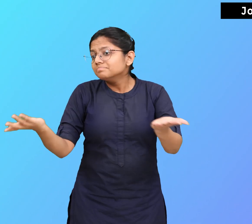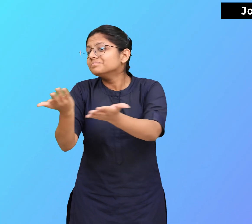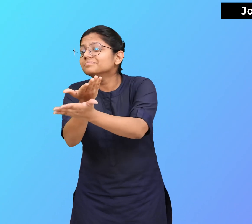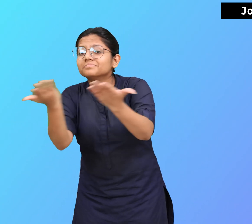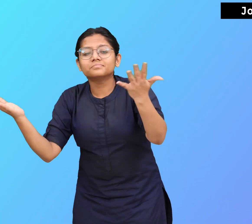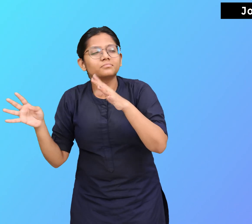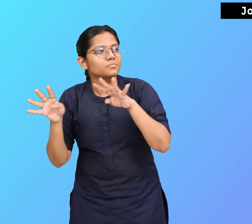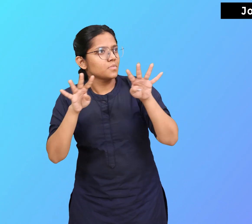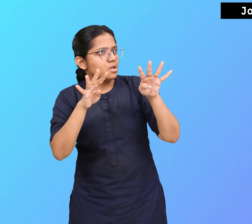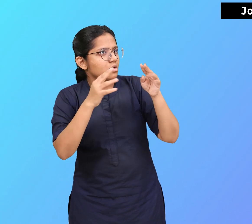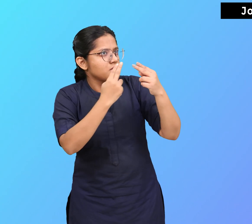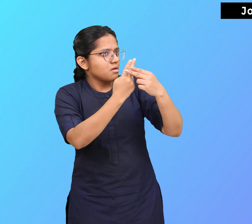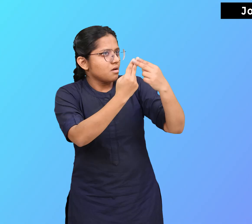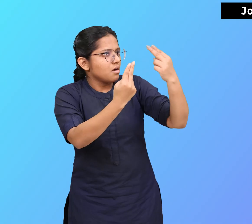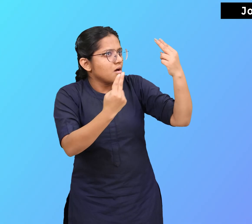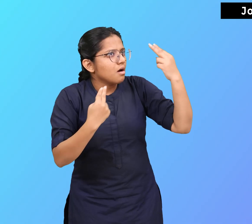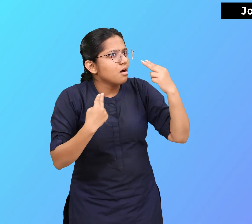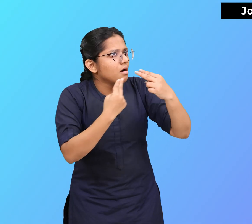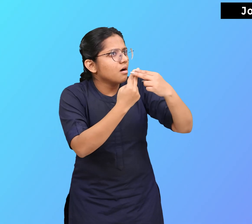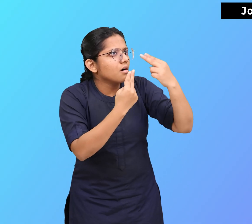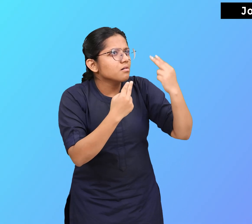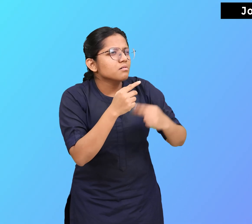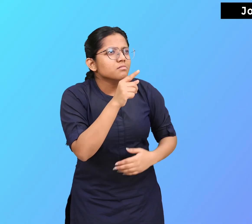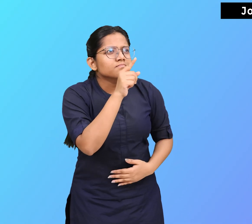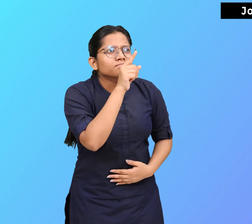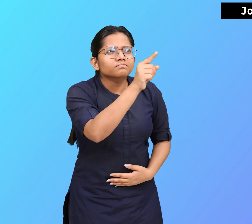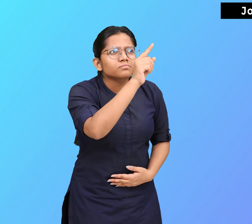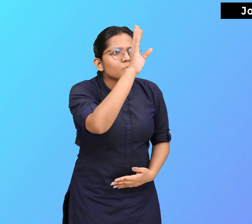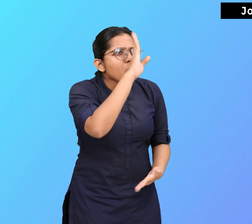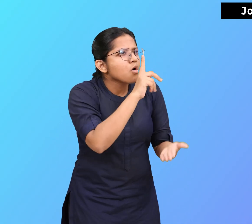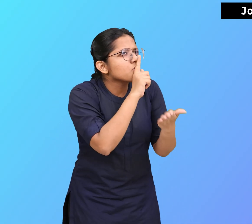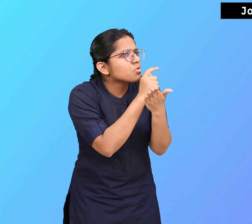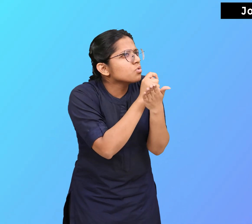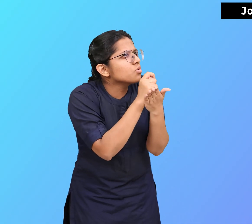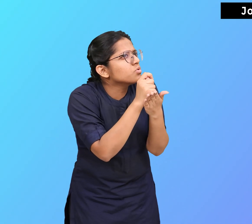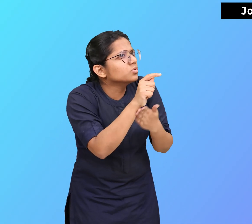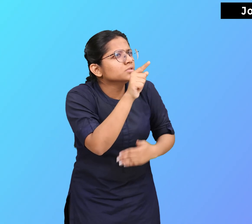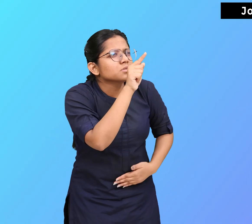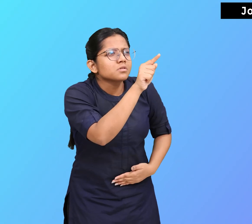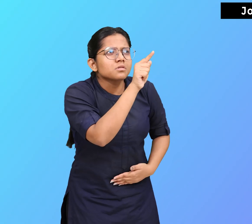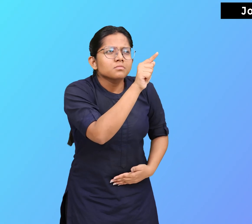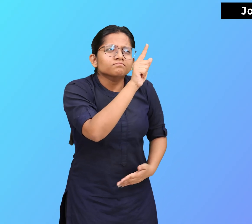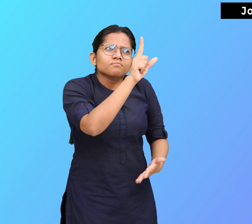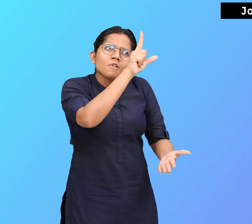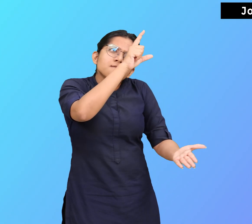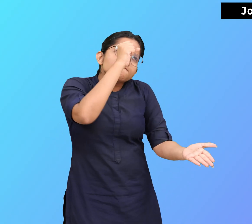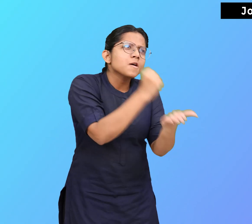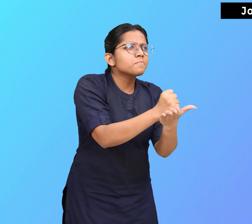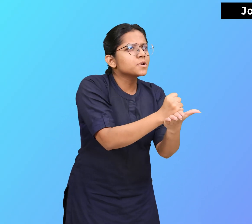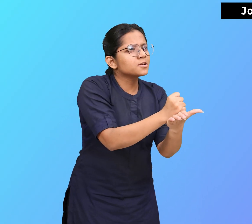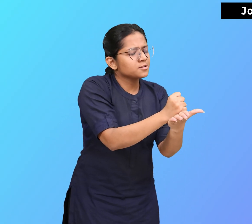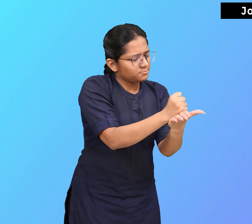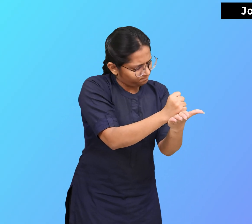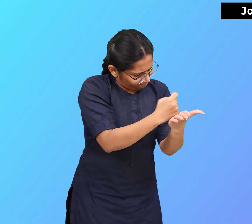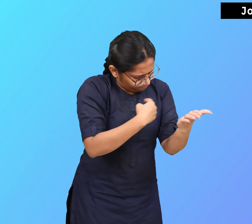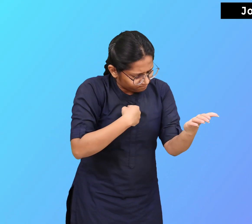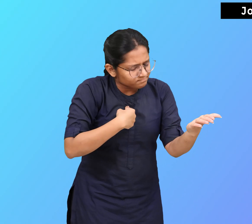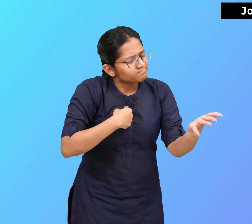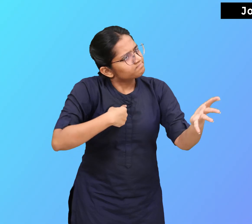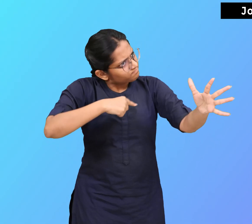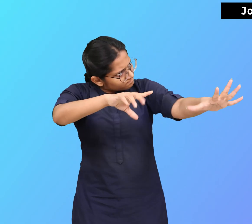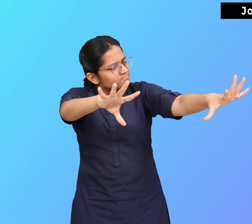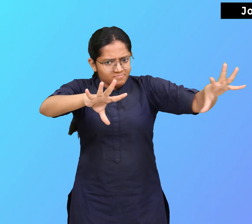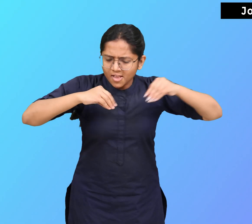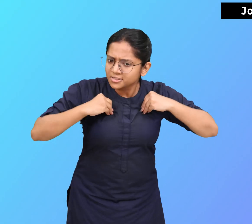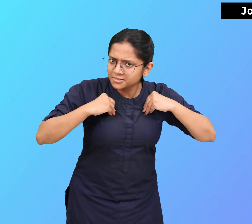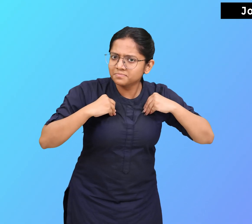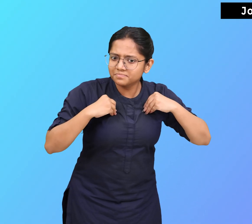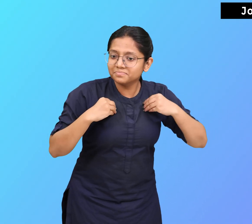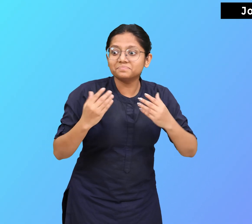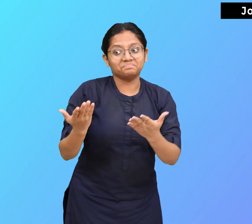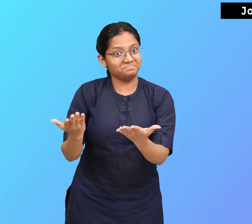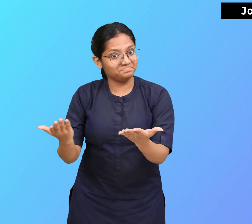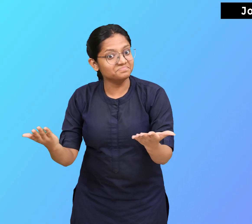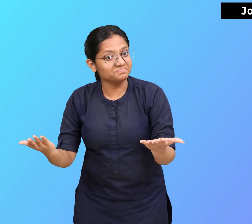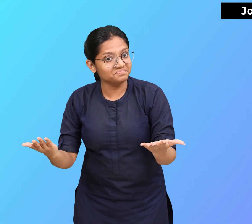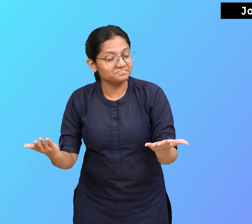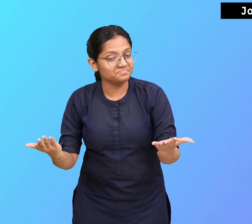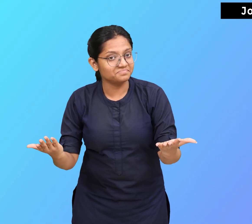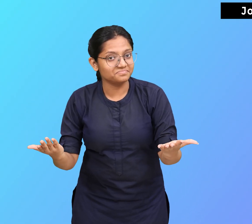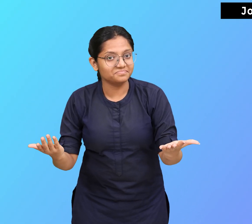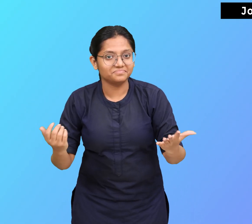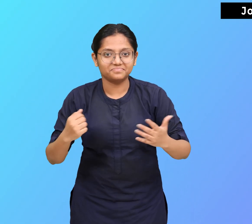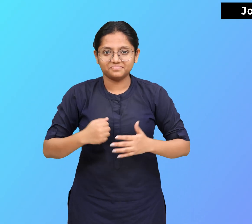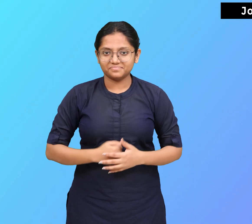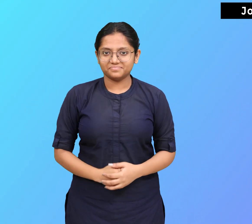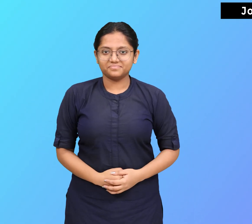Whoever accepts what he says has shown his agreement that God speaks the truth.